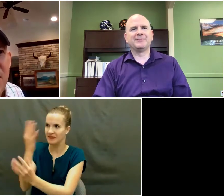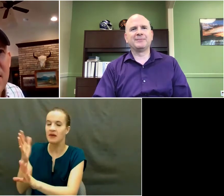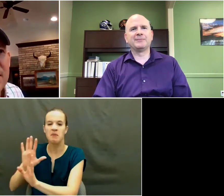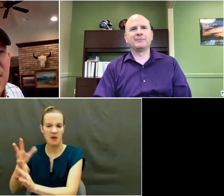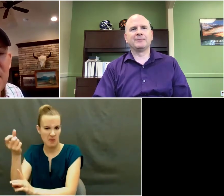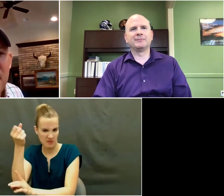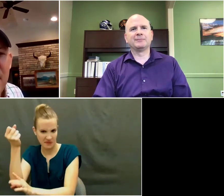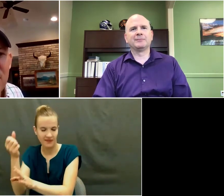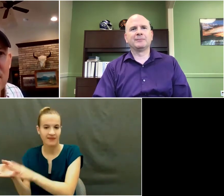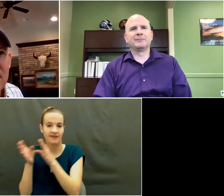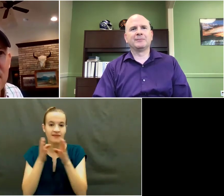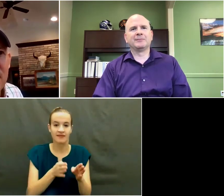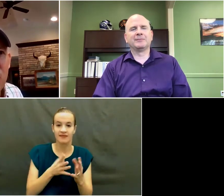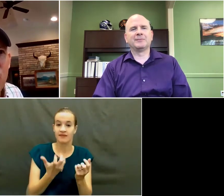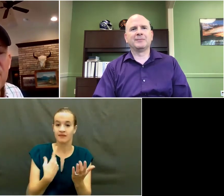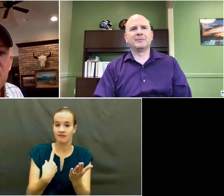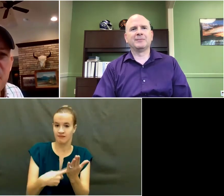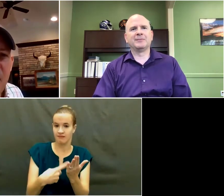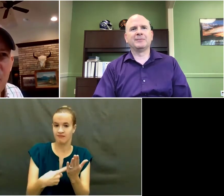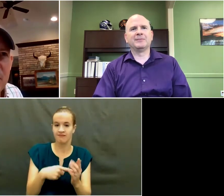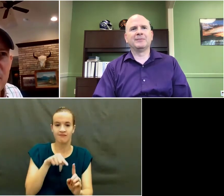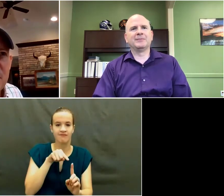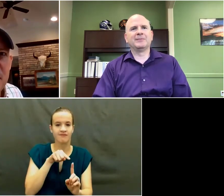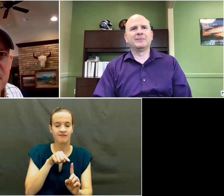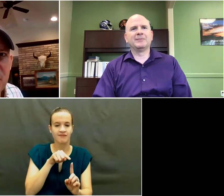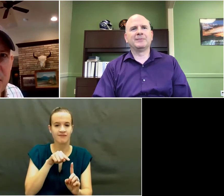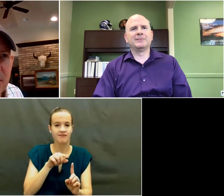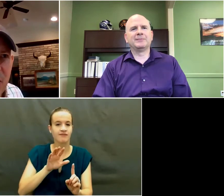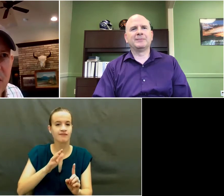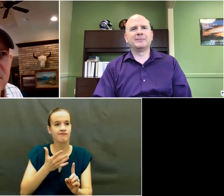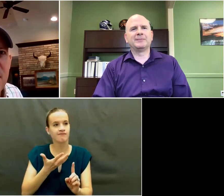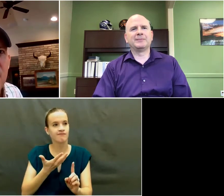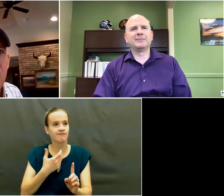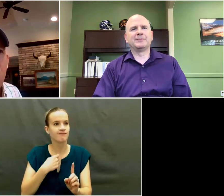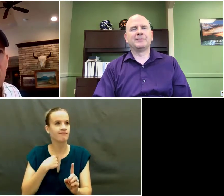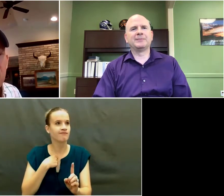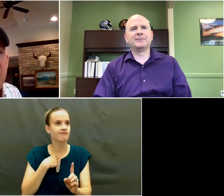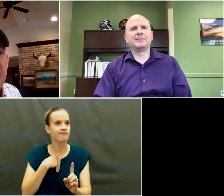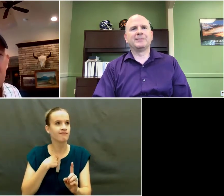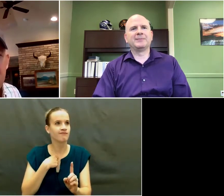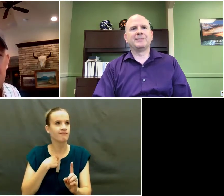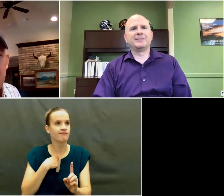talk, talk about what you saw or what your experience with was, with the passage of the